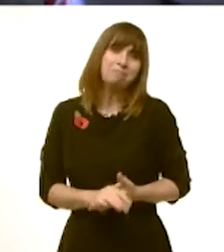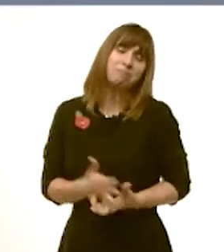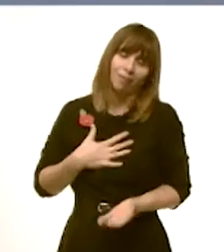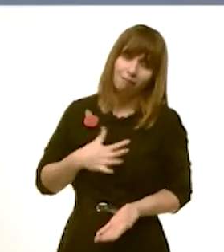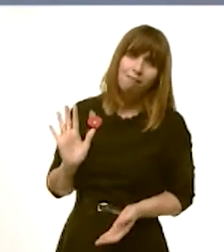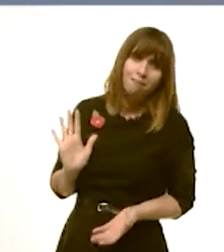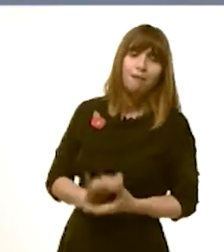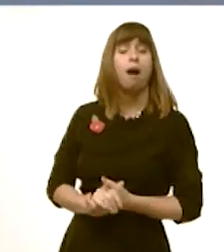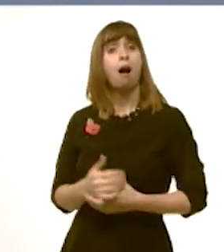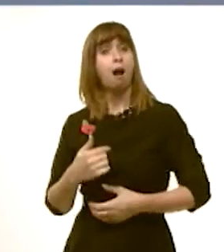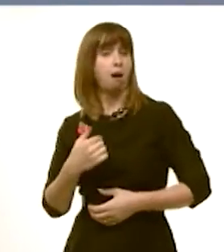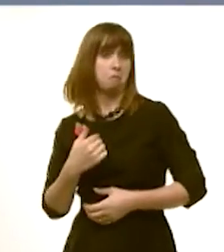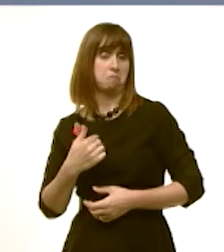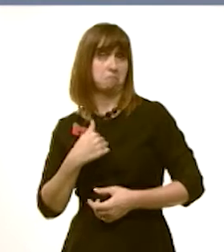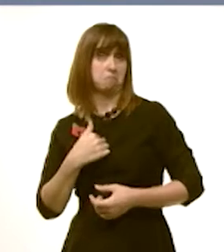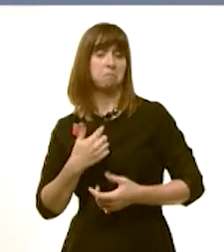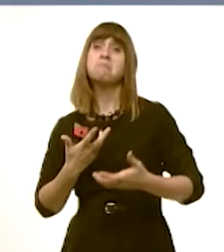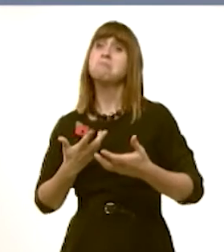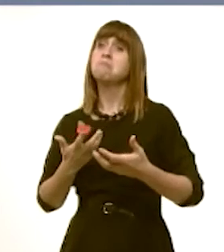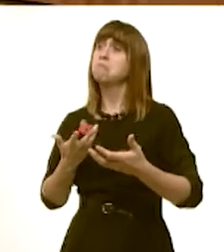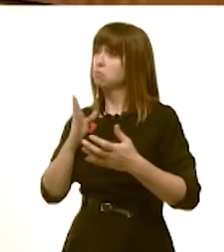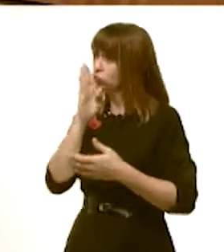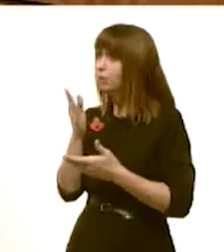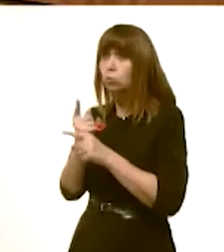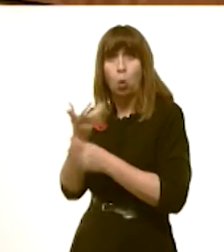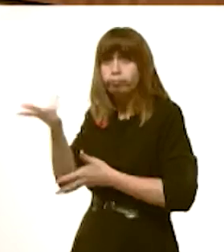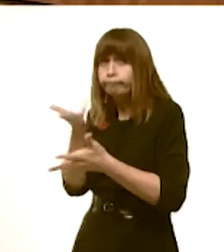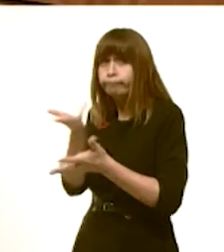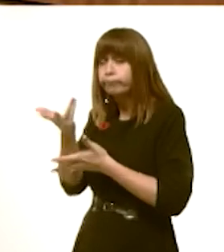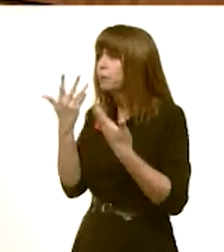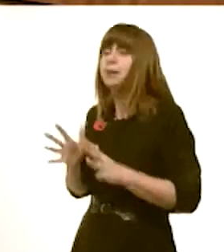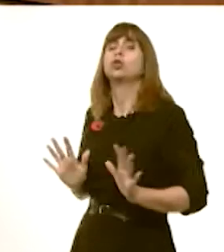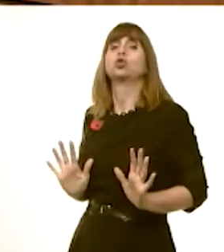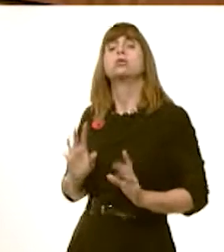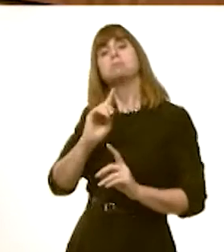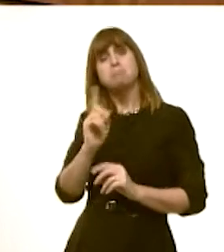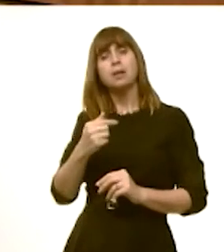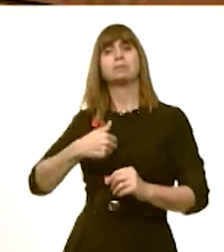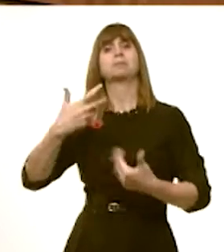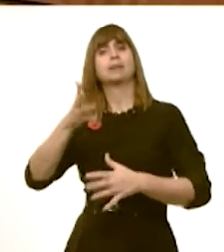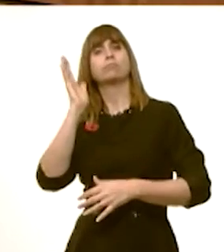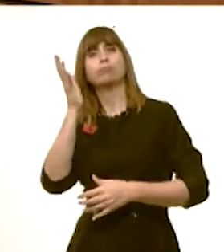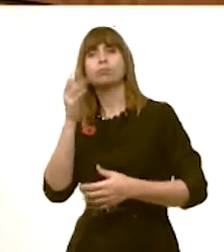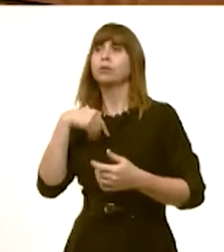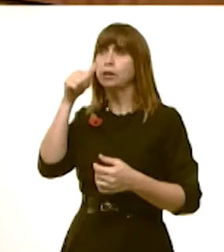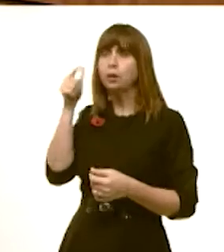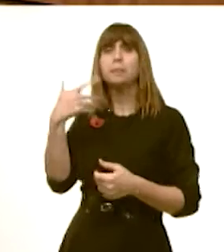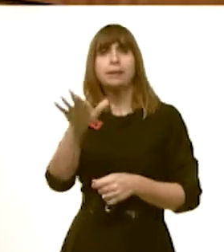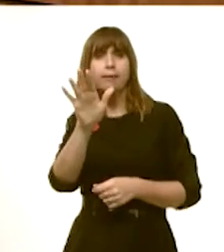I've not had direct discussions with the Secretary of State on this, but, certainly through our work with the Mersey Dee Alliance and our discussions with businesses in the north-east